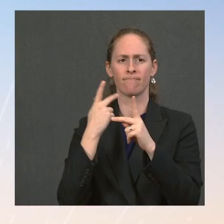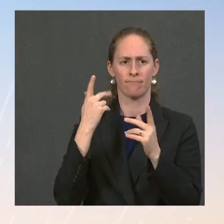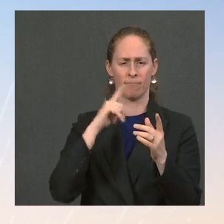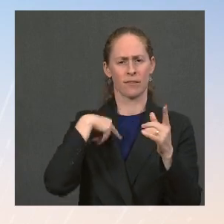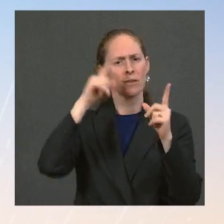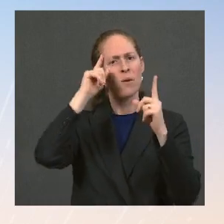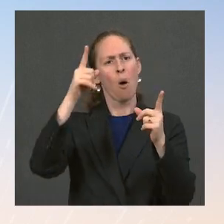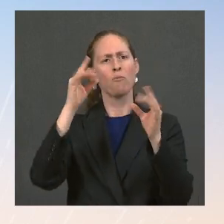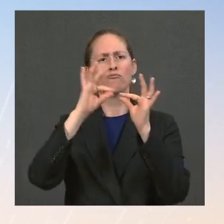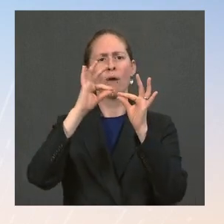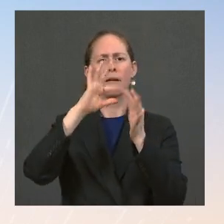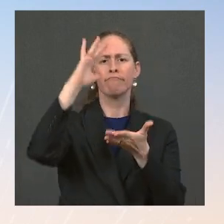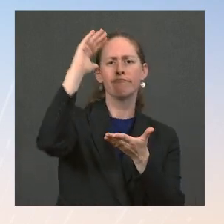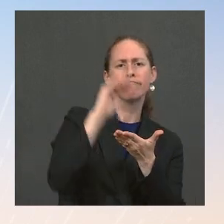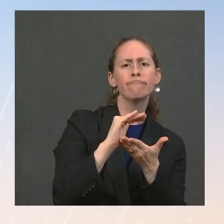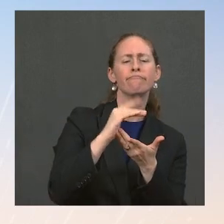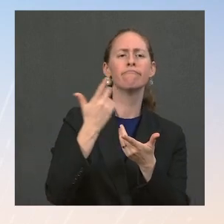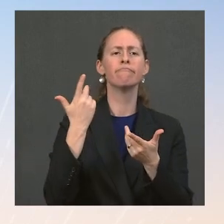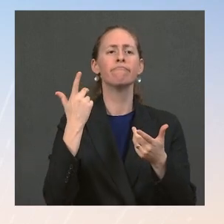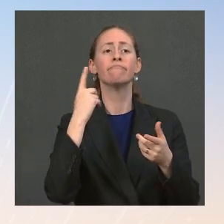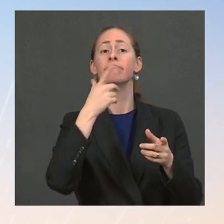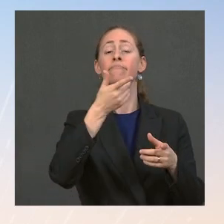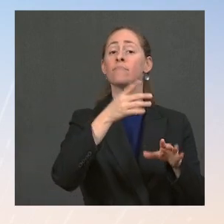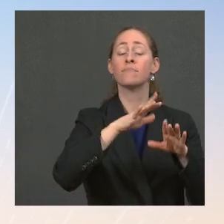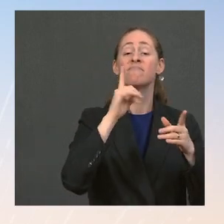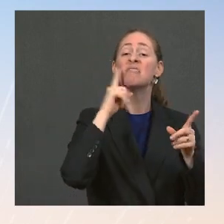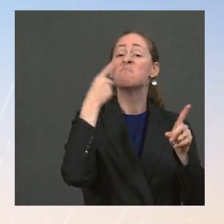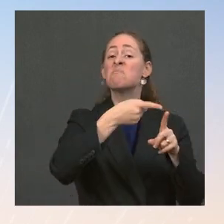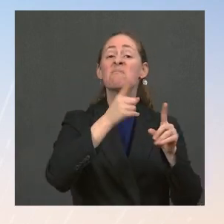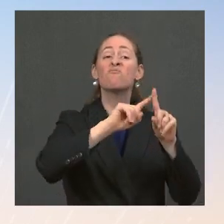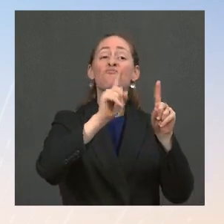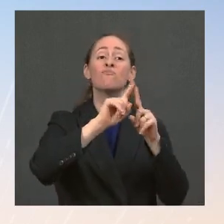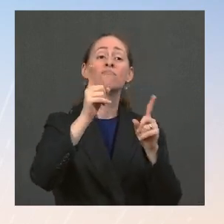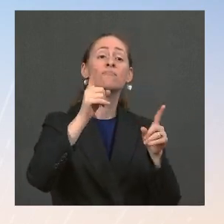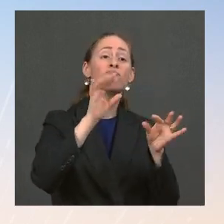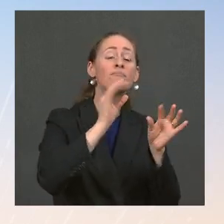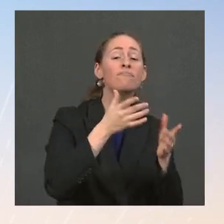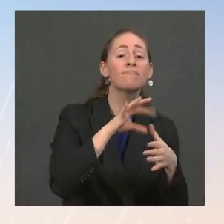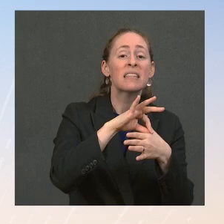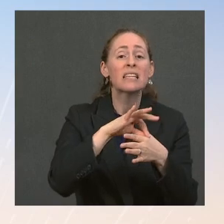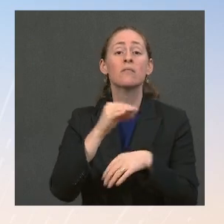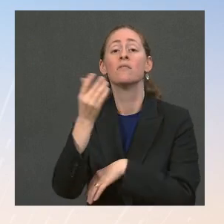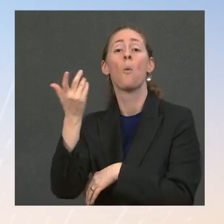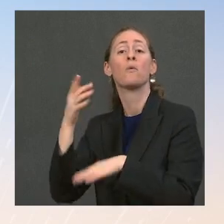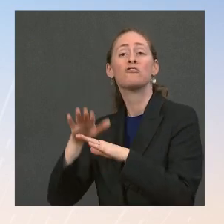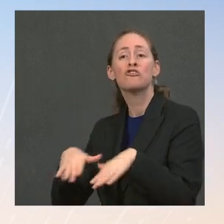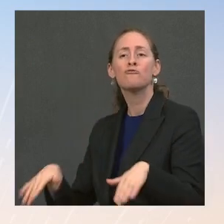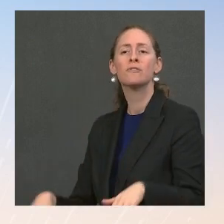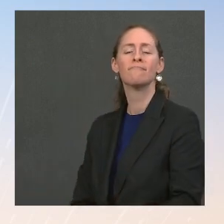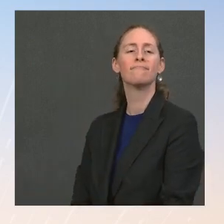or whether it's ensuring this is not an issue in years to come. The Press: And for clarity, the timeframe is still what the Fed said of next year? There isn't any better timeframe the White House